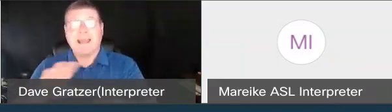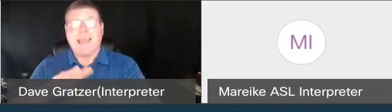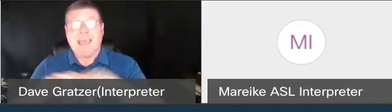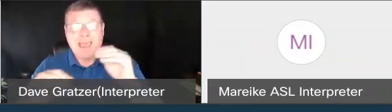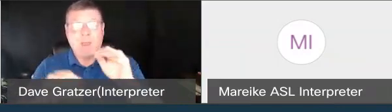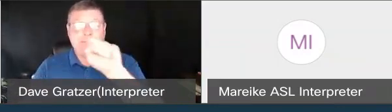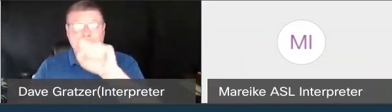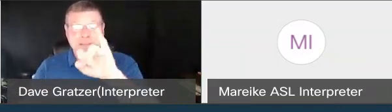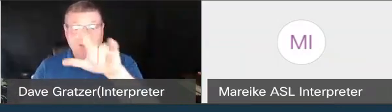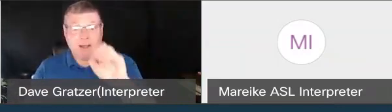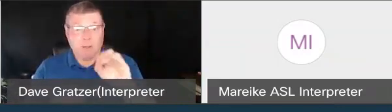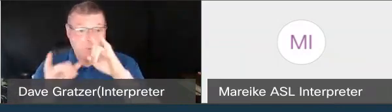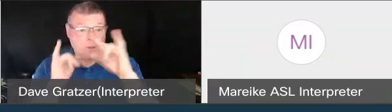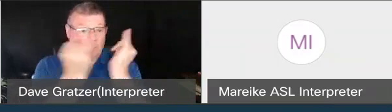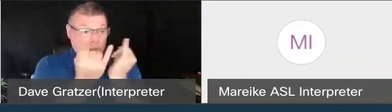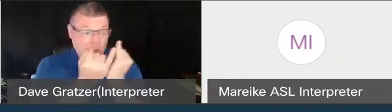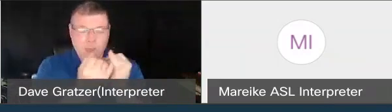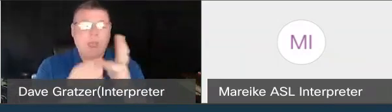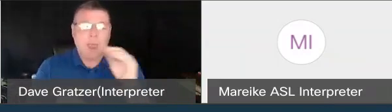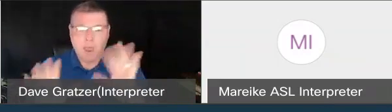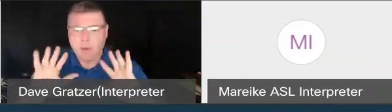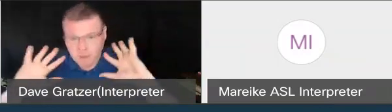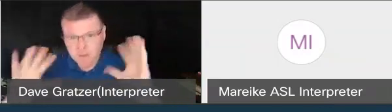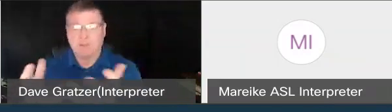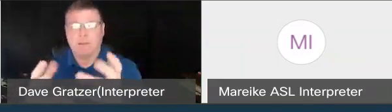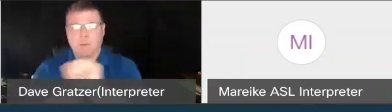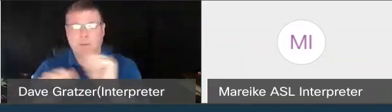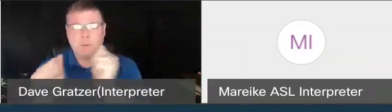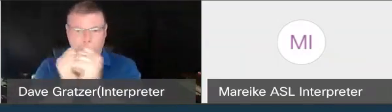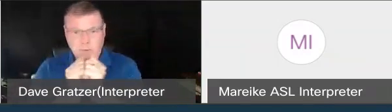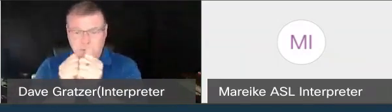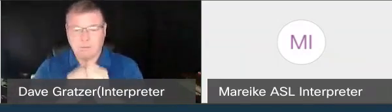and working together. Um, you know, we have already established